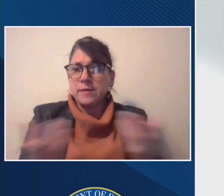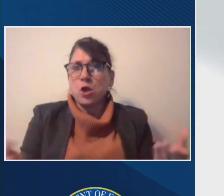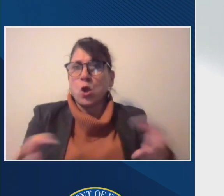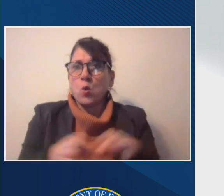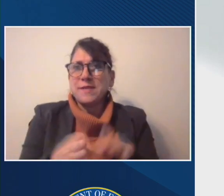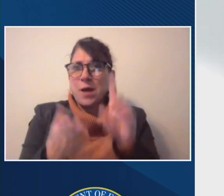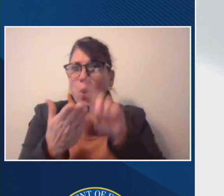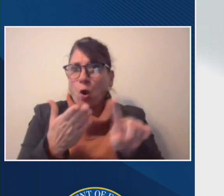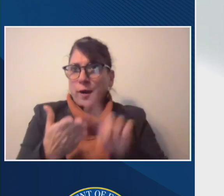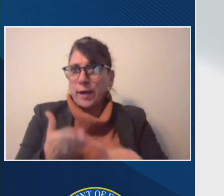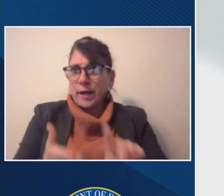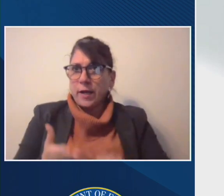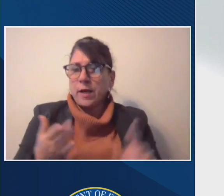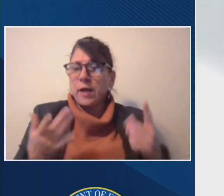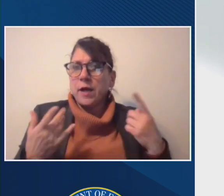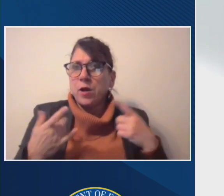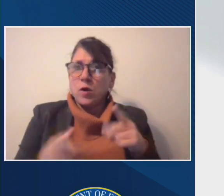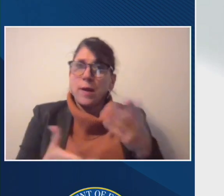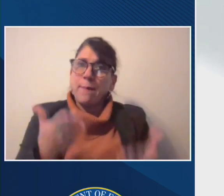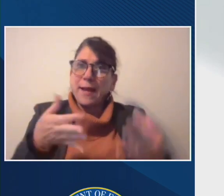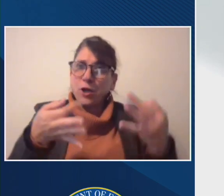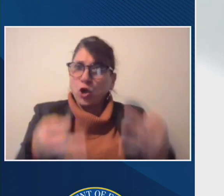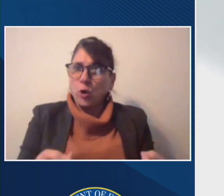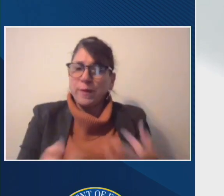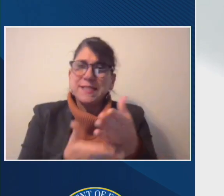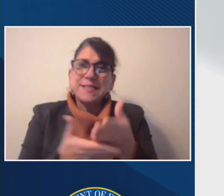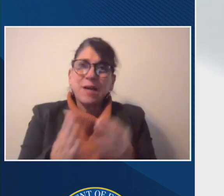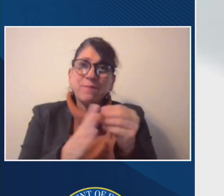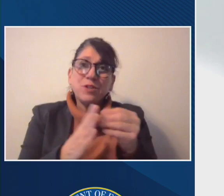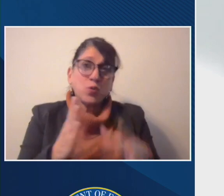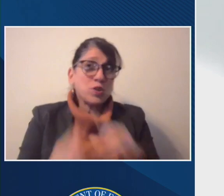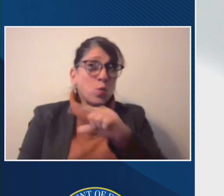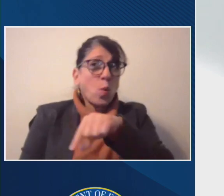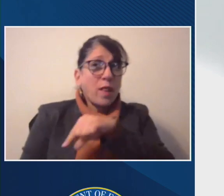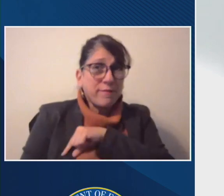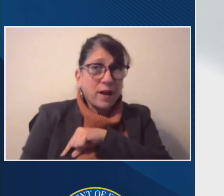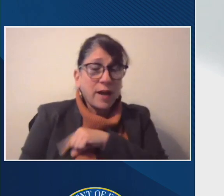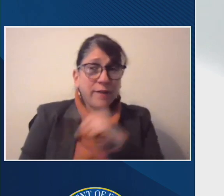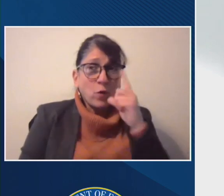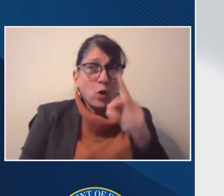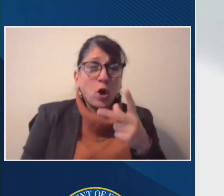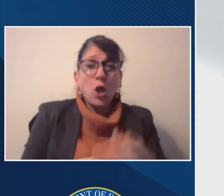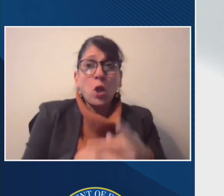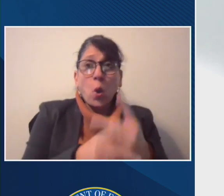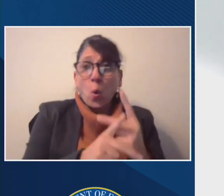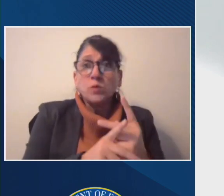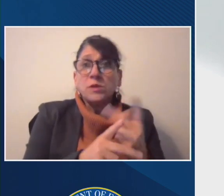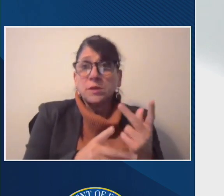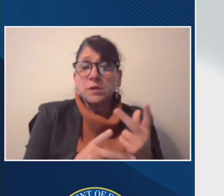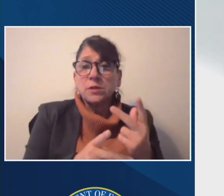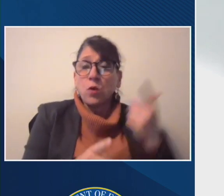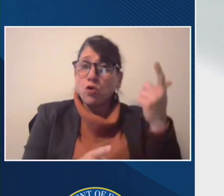During which time it may determine that some students did qualify for loans, loans and grants, etc. other disbursements that